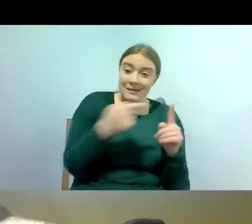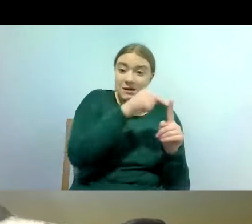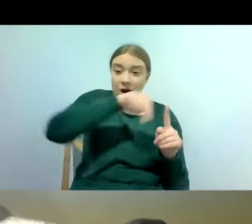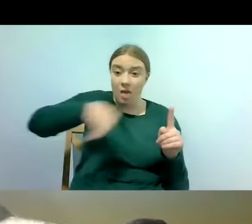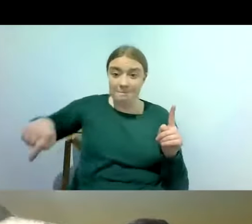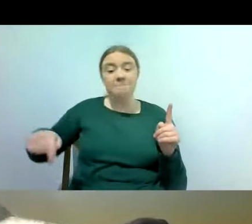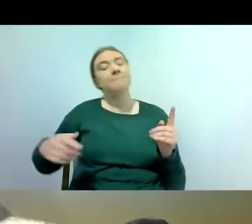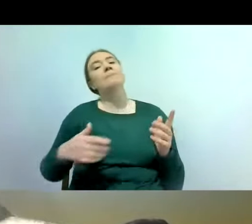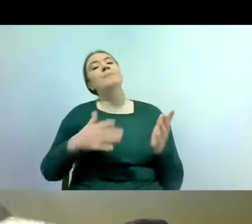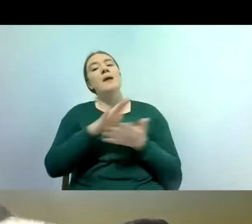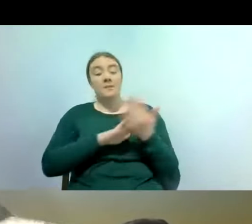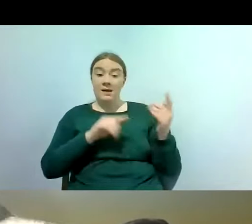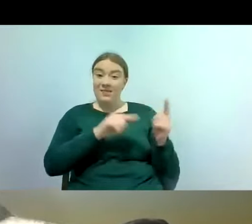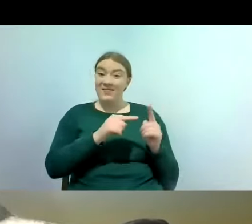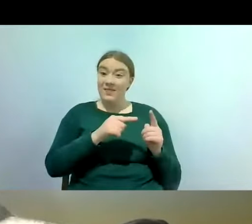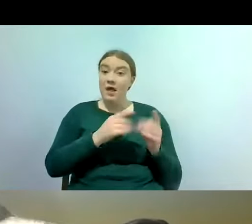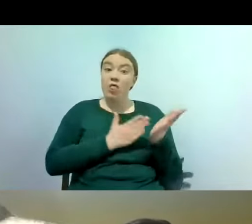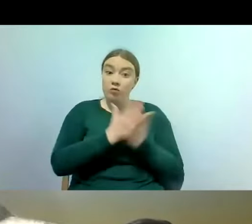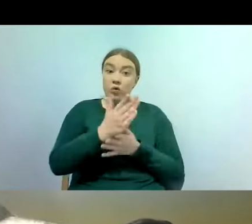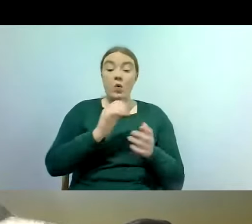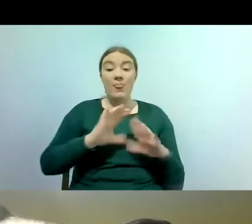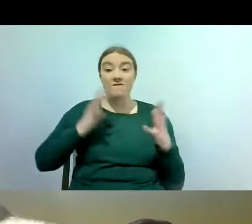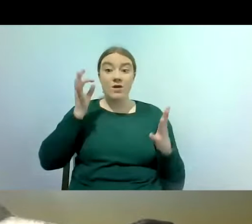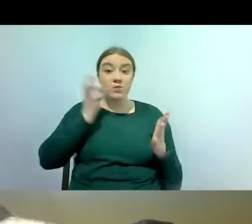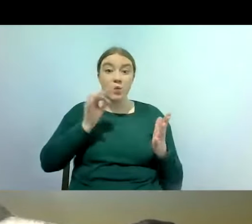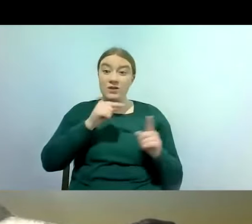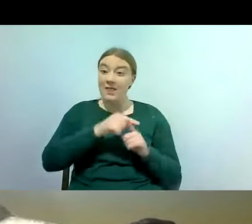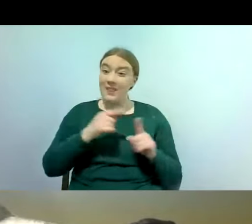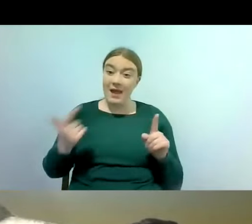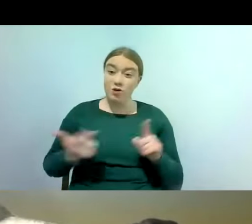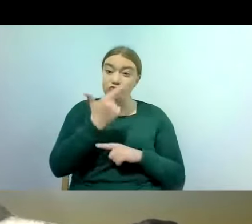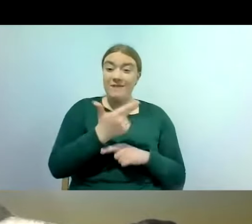their time in freshwater we've we've recorded them moving an average of 250 kilometers